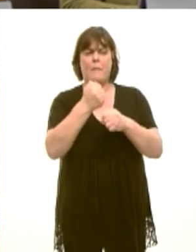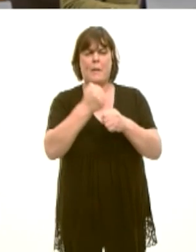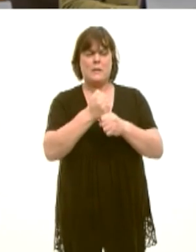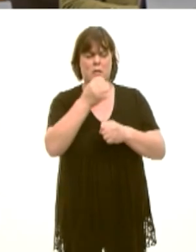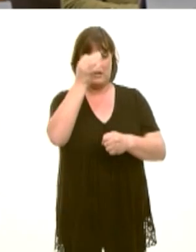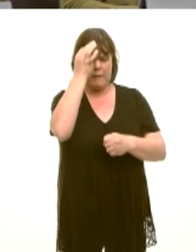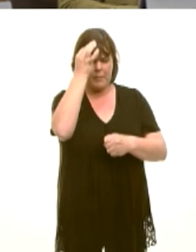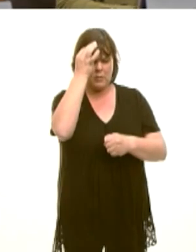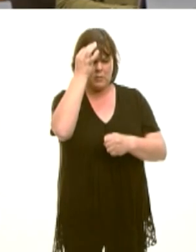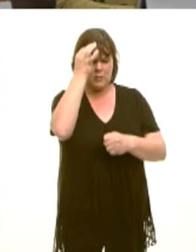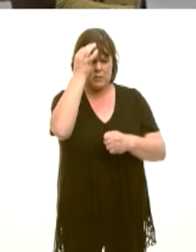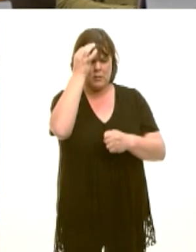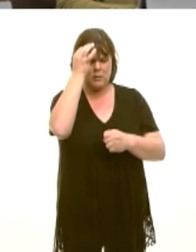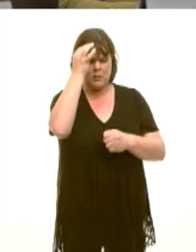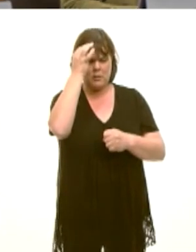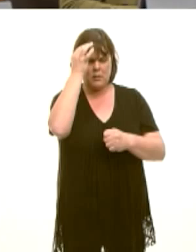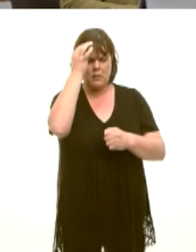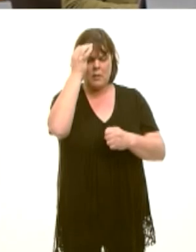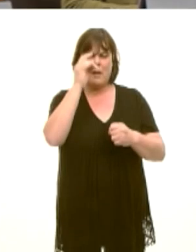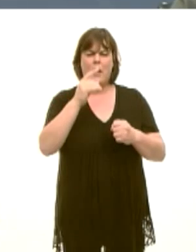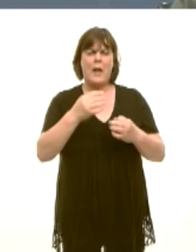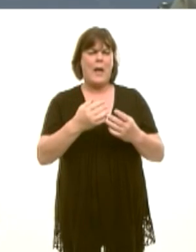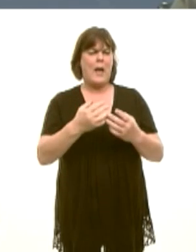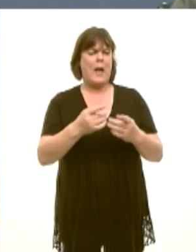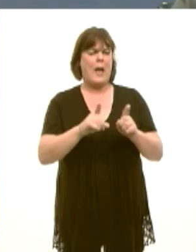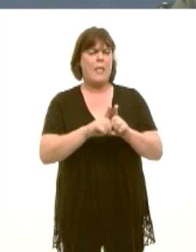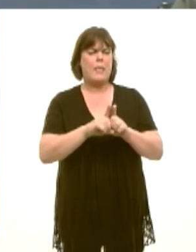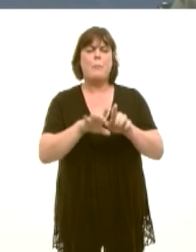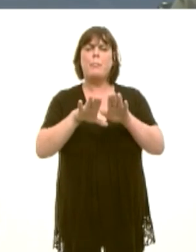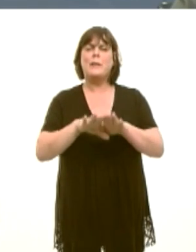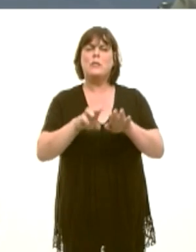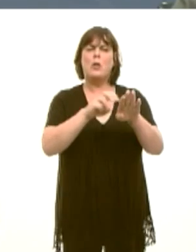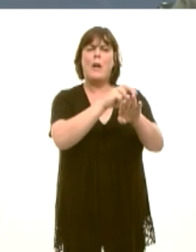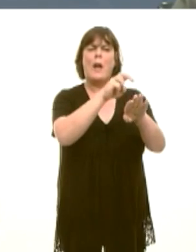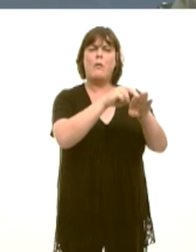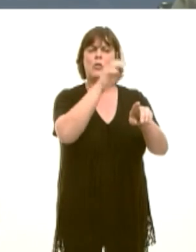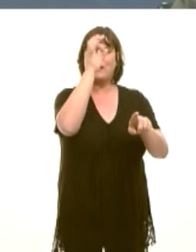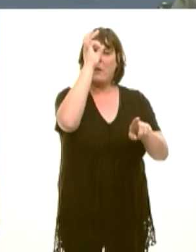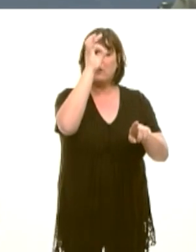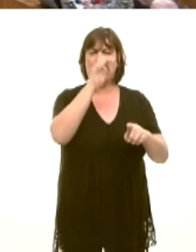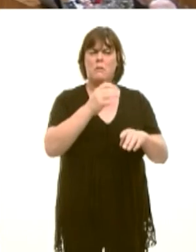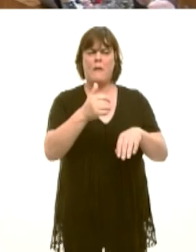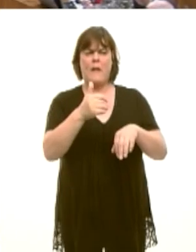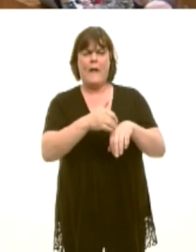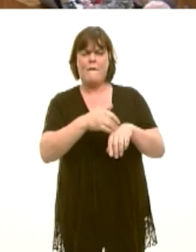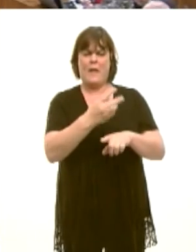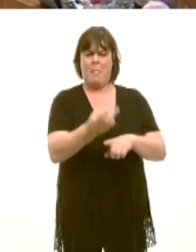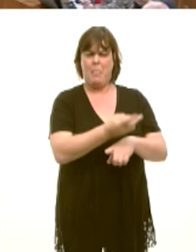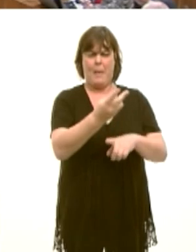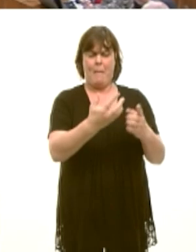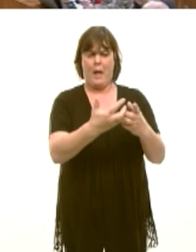and the British-Irish Council. Of course, itís not clear what the outcome will be in